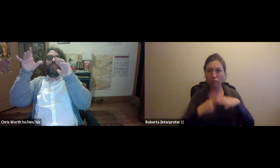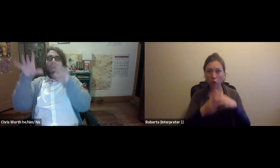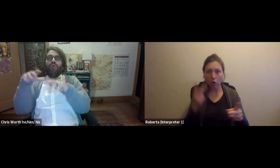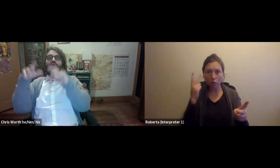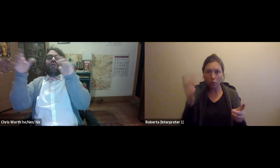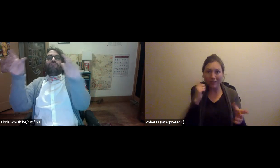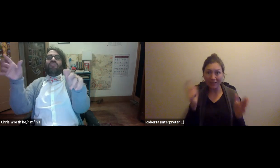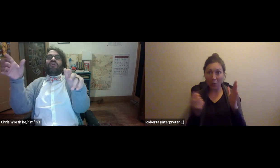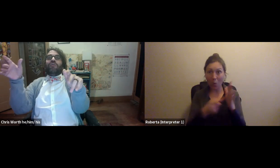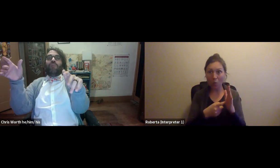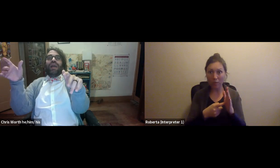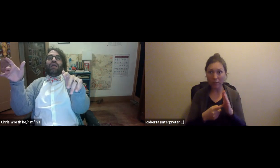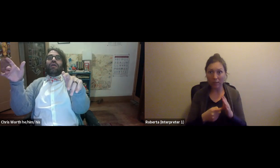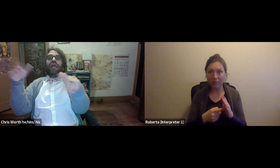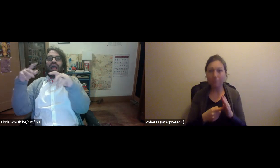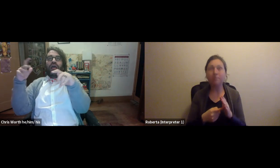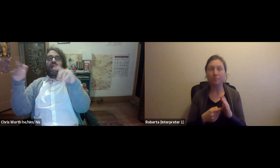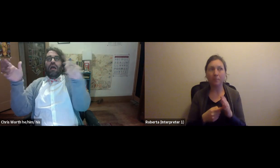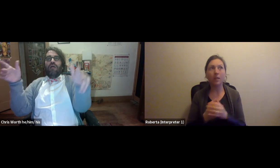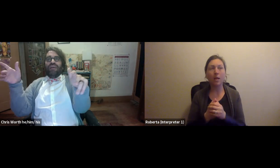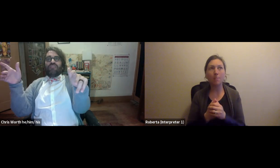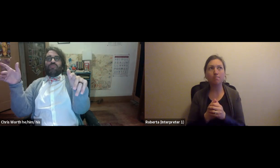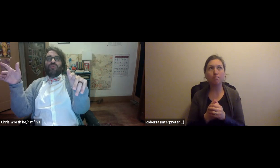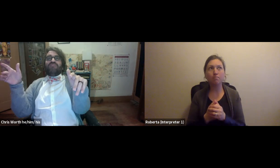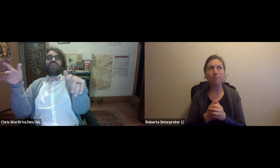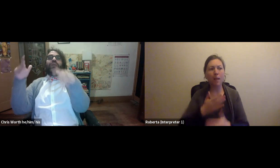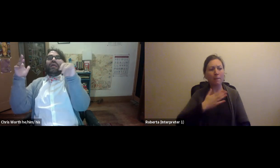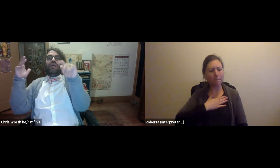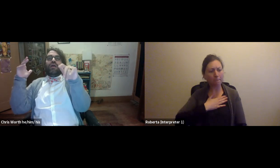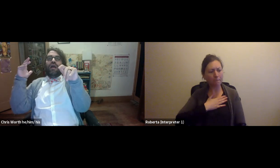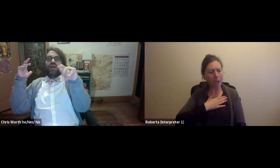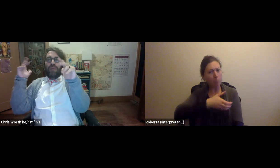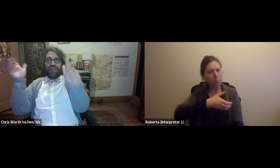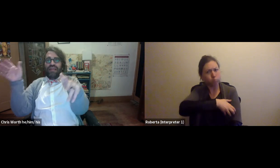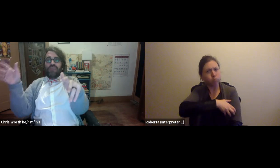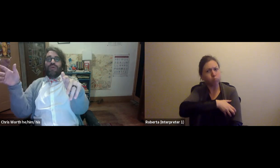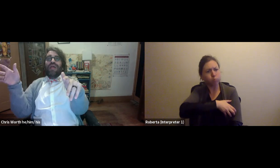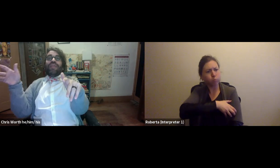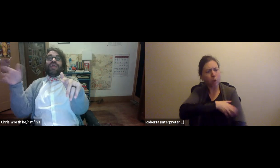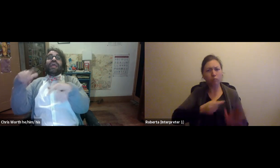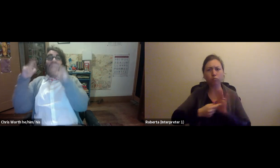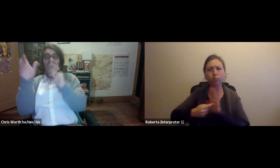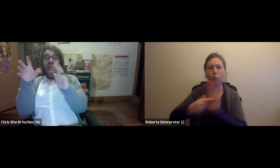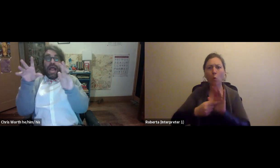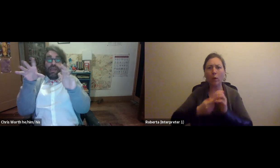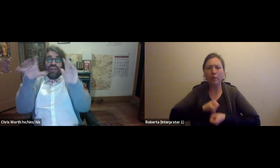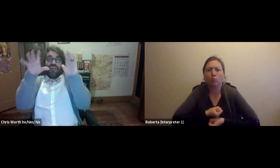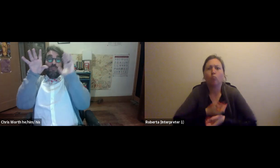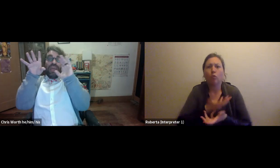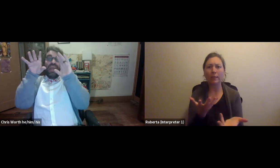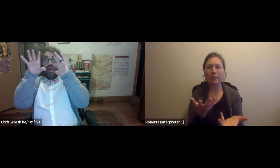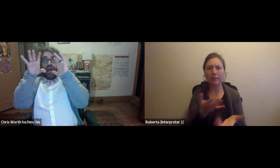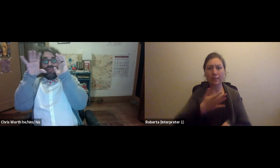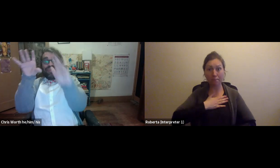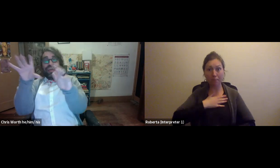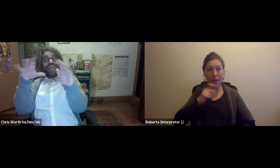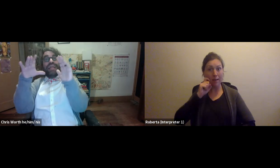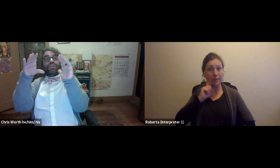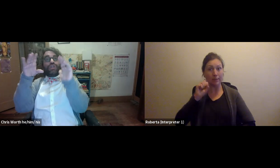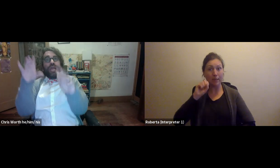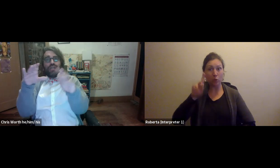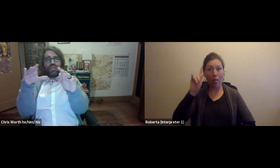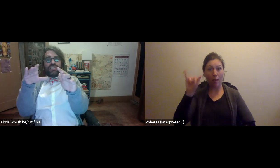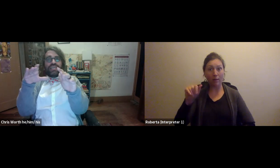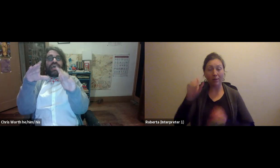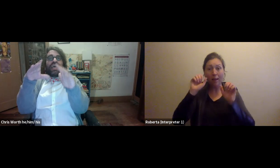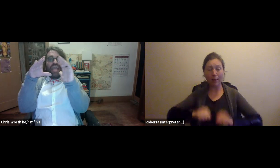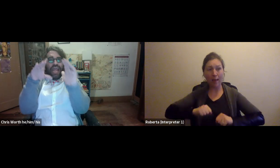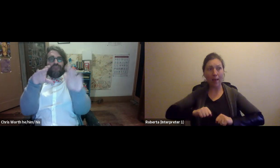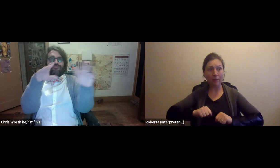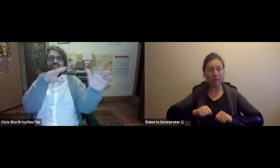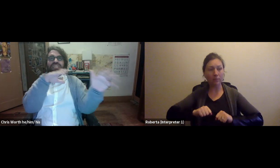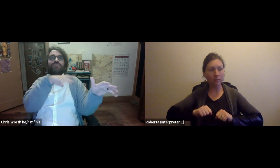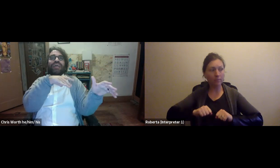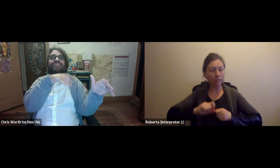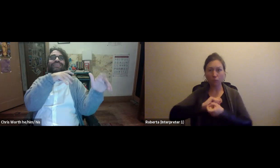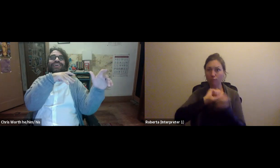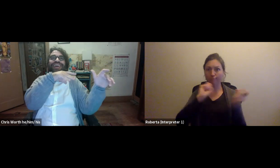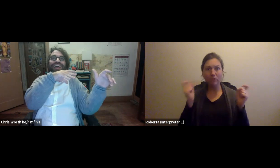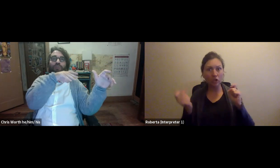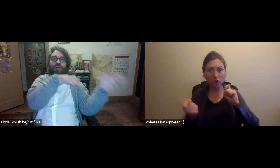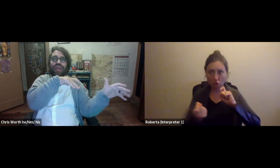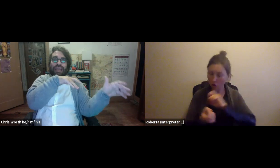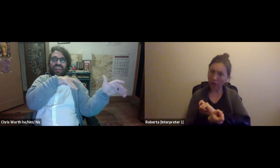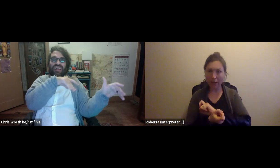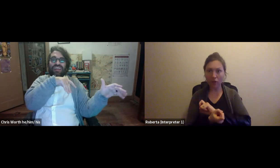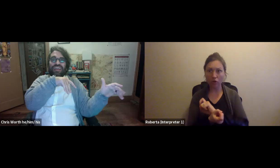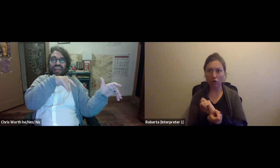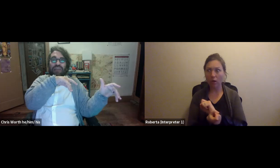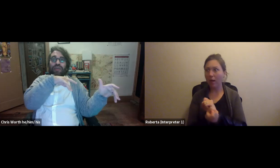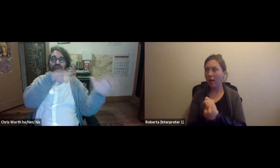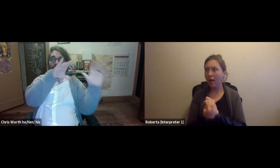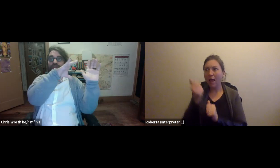power of expressing my sexuality CAN BE a thing that changes every space we're in, whether it